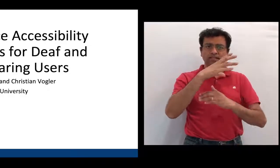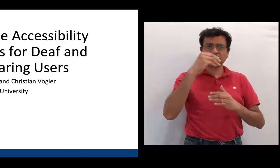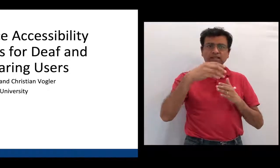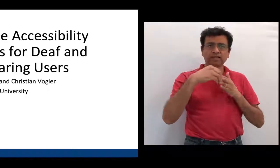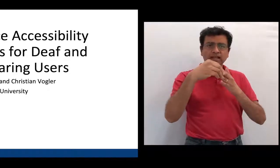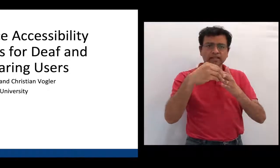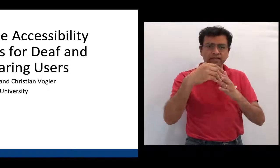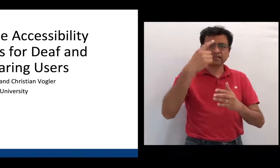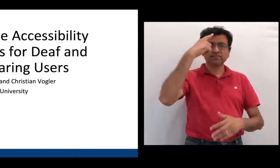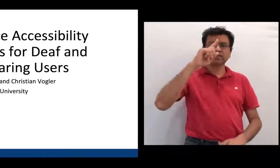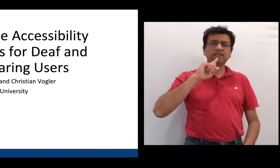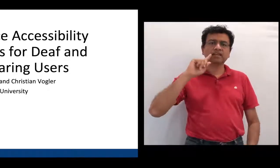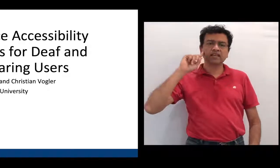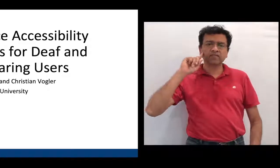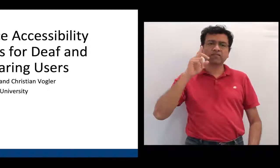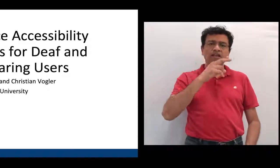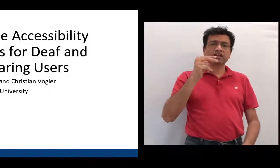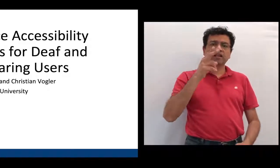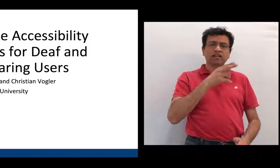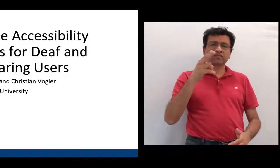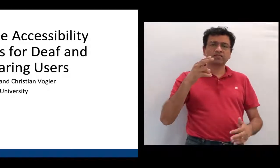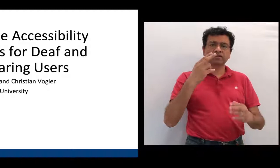for deaf and hard of hearing users.